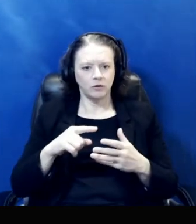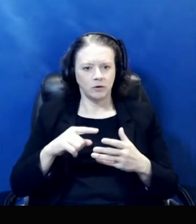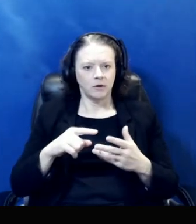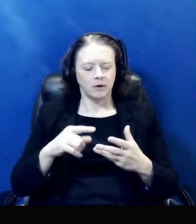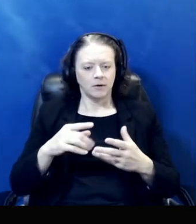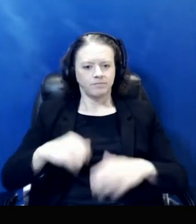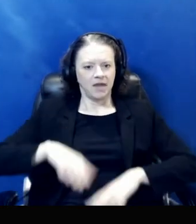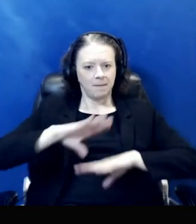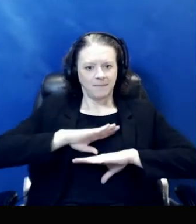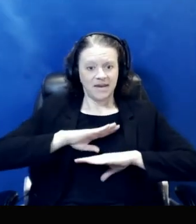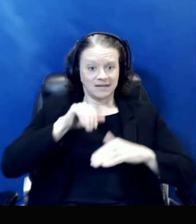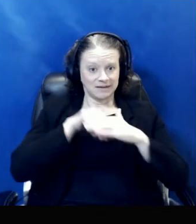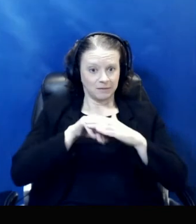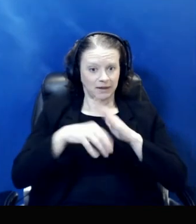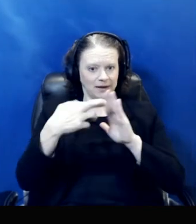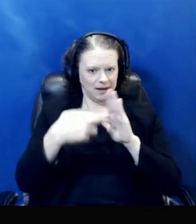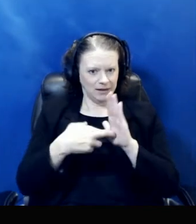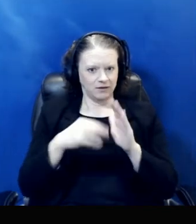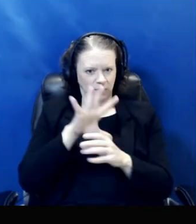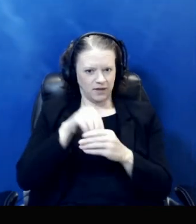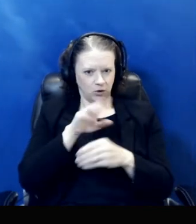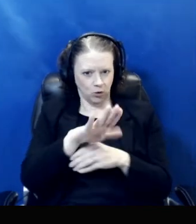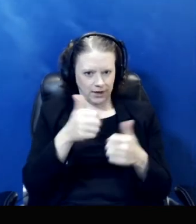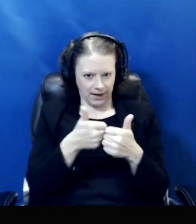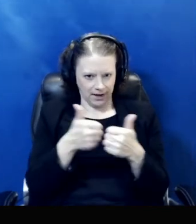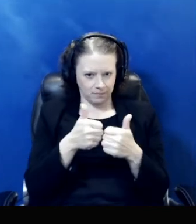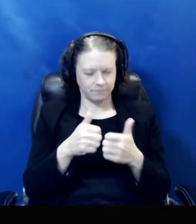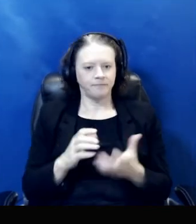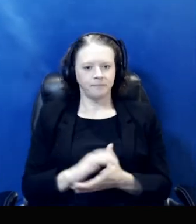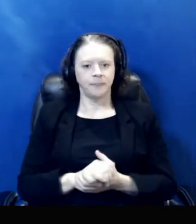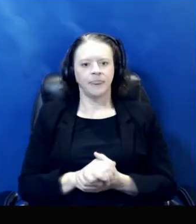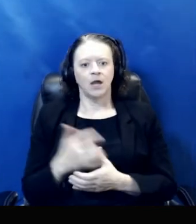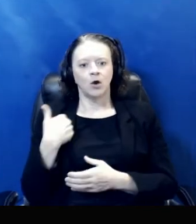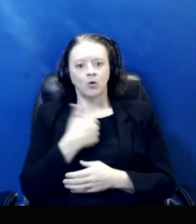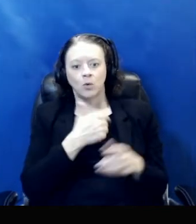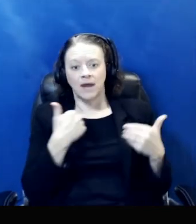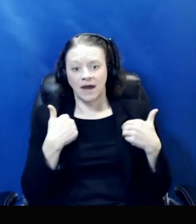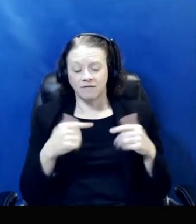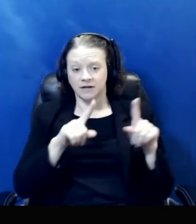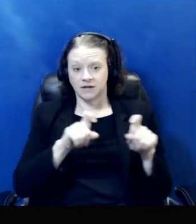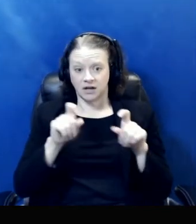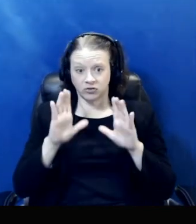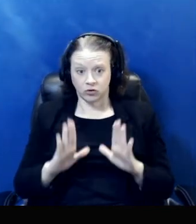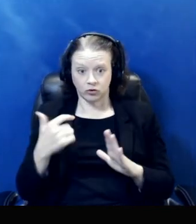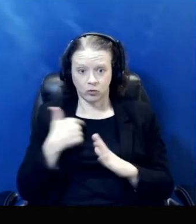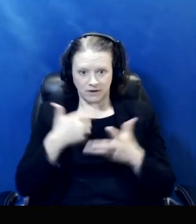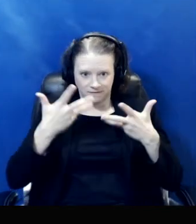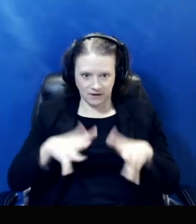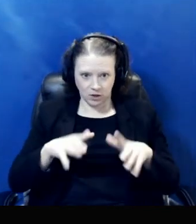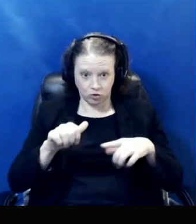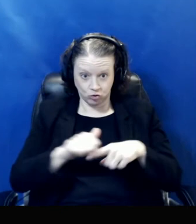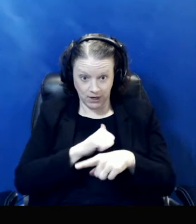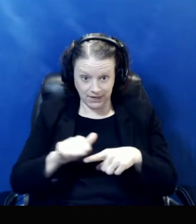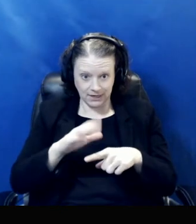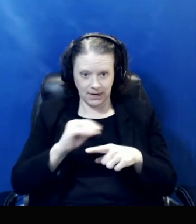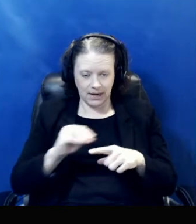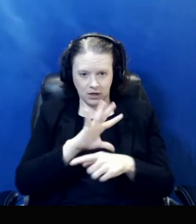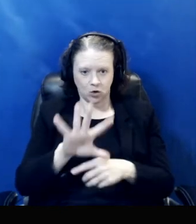One of the other things is that we have testers that we have specifically trained and incorporated the Trusted Tester certification,